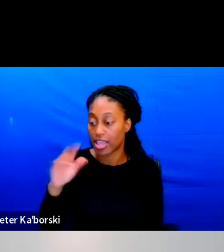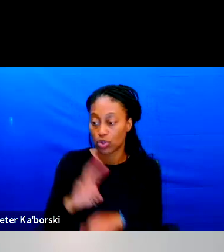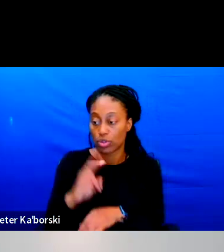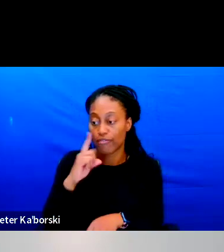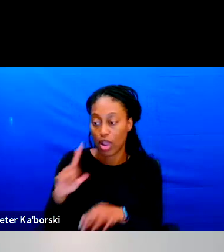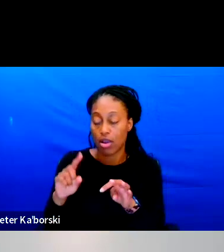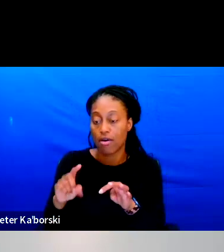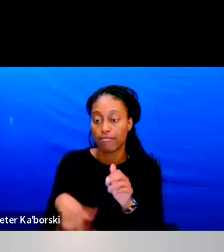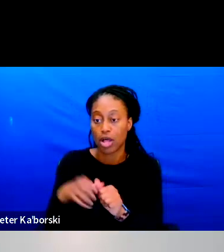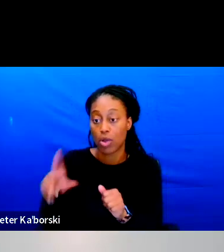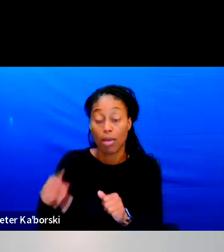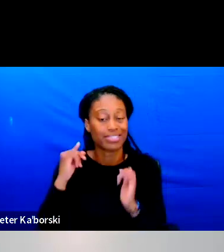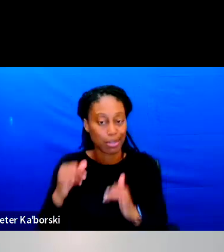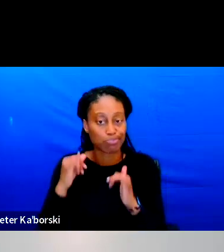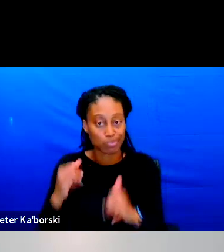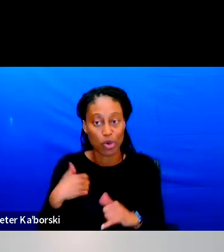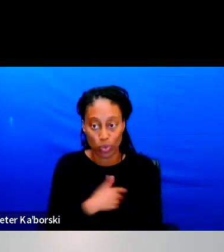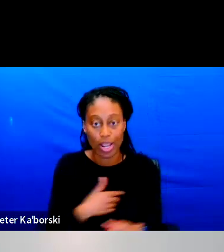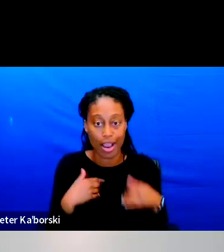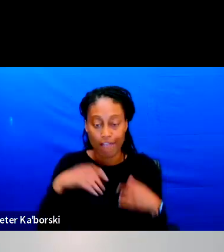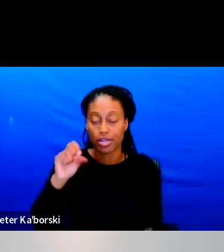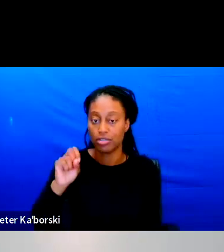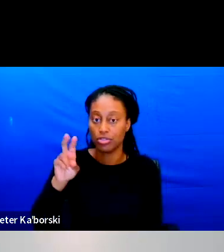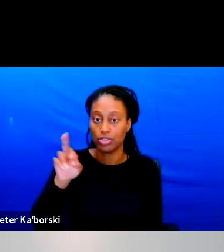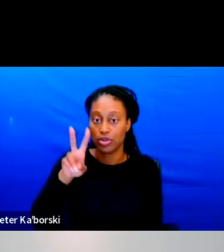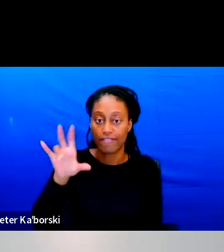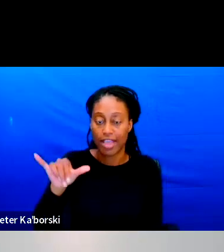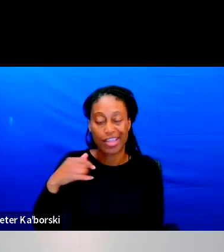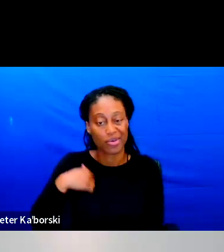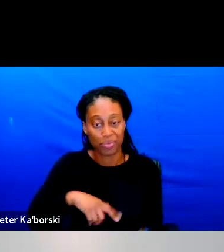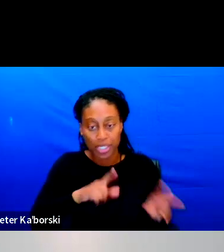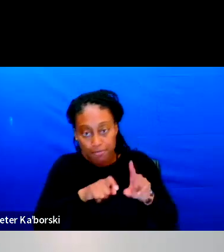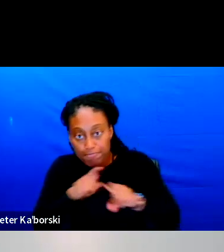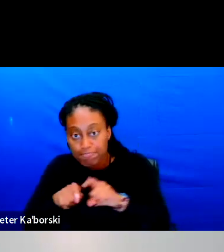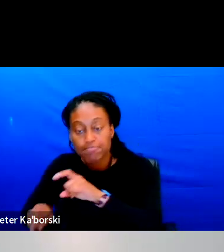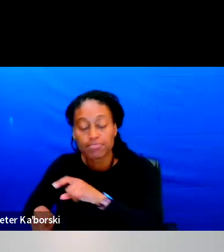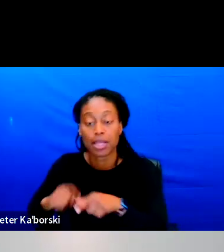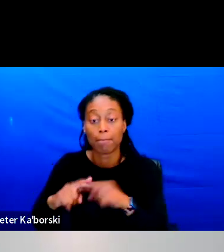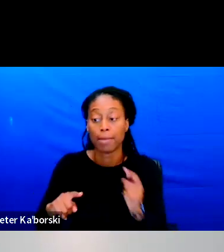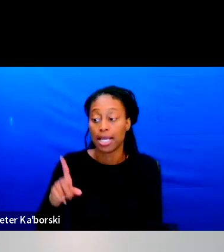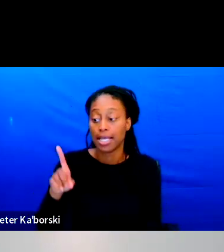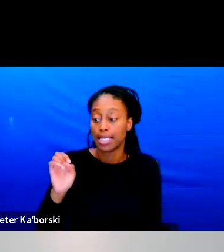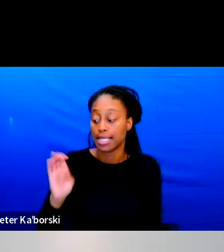Kyle Kleist: We do that as well. We have a survey we conduct Kyle Kleist: but dev our I and r specialist.